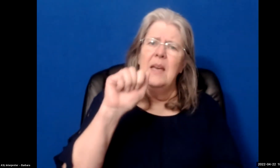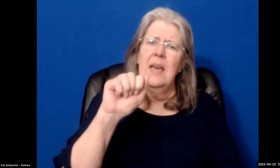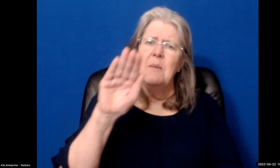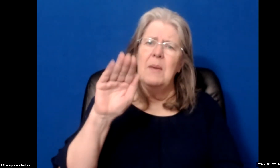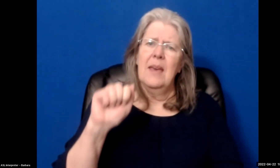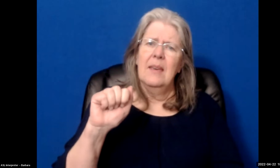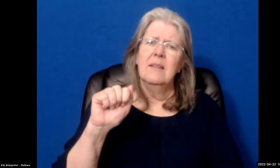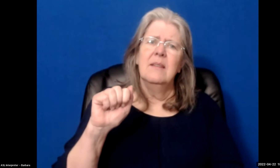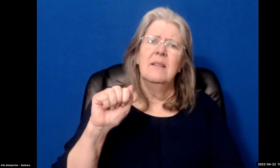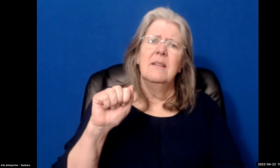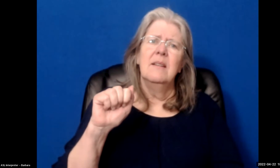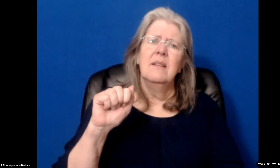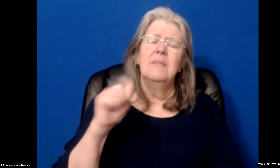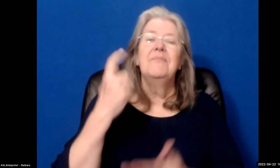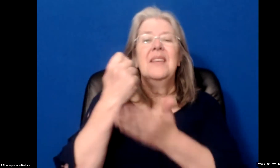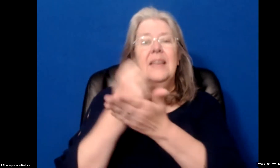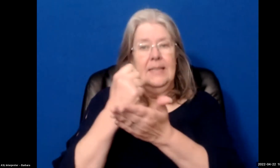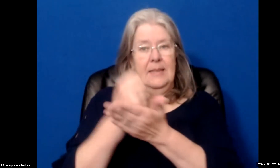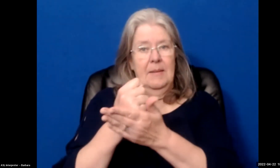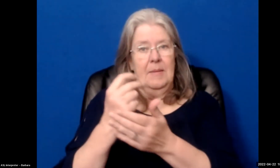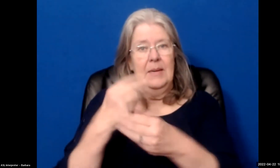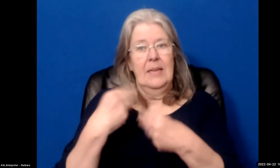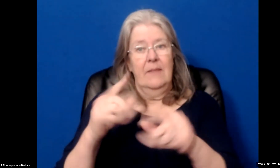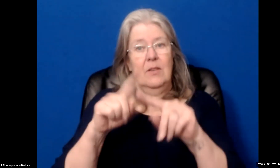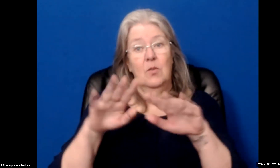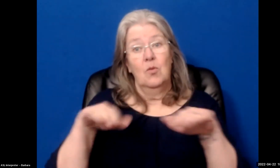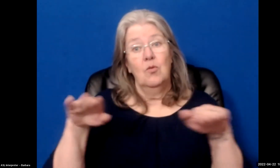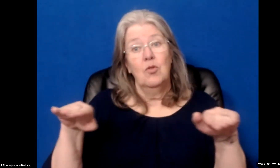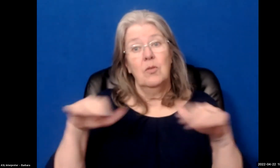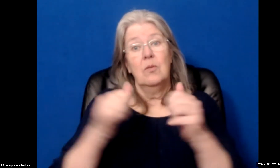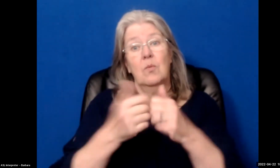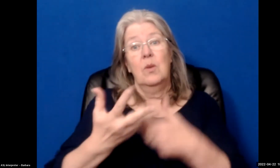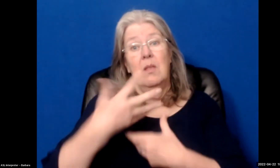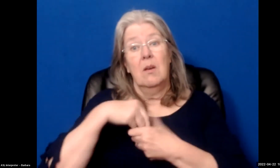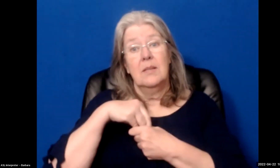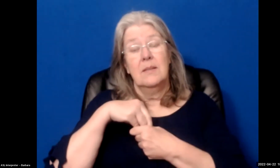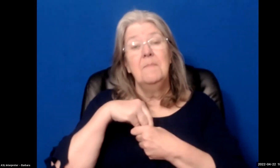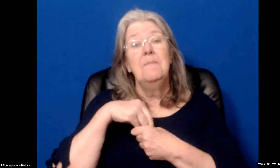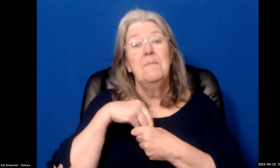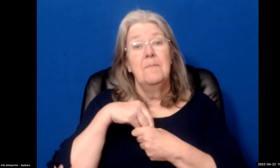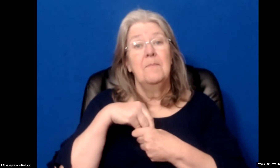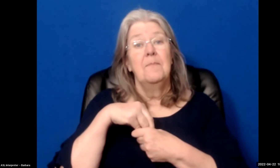a therapy that's usually given to children with autism.